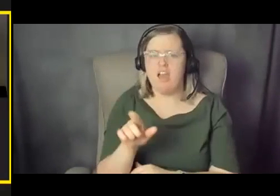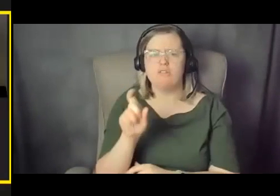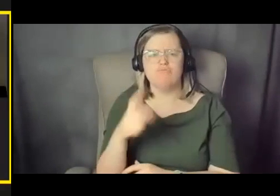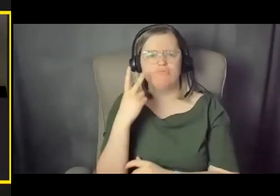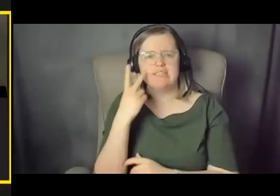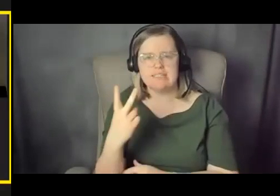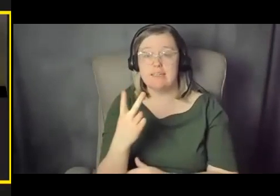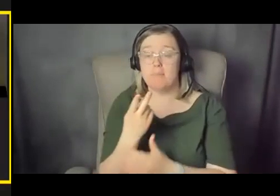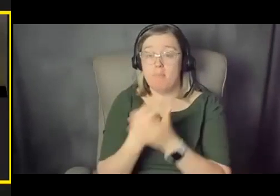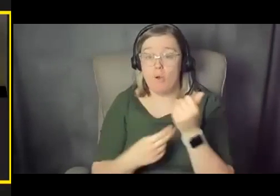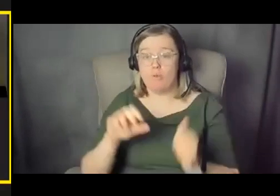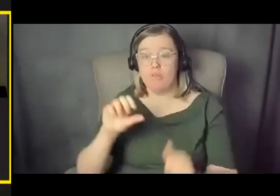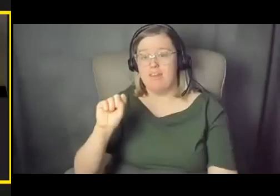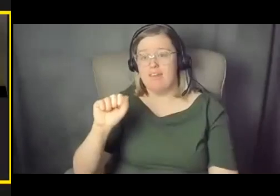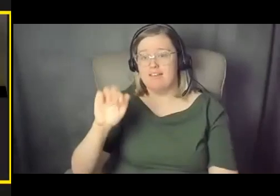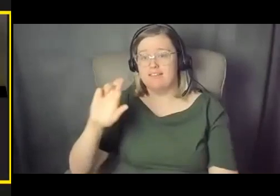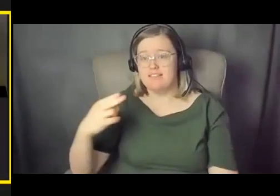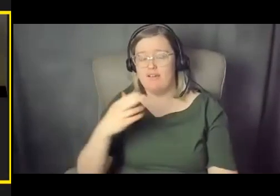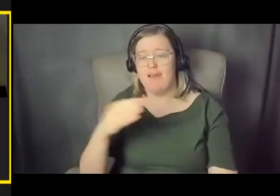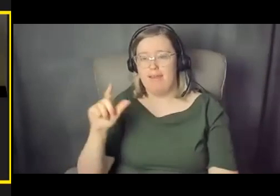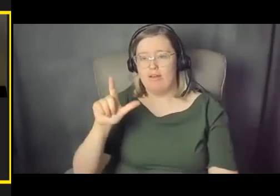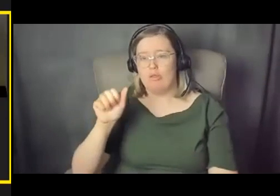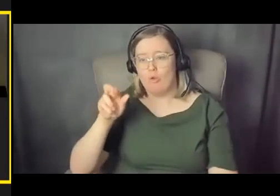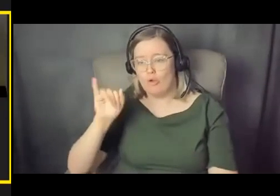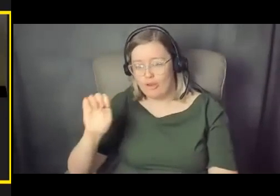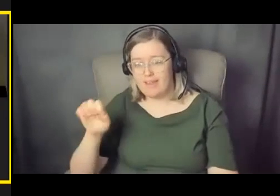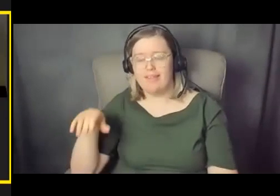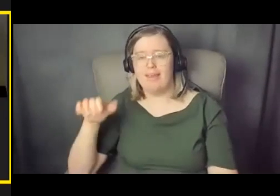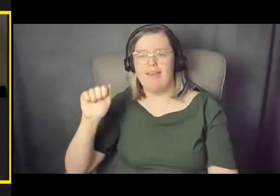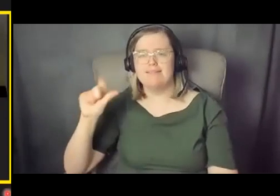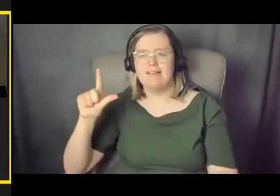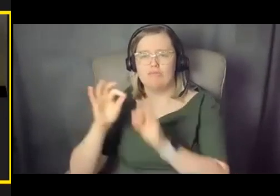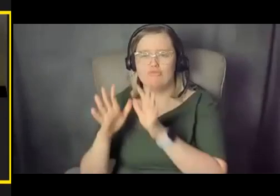both Sarah and Laurie, our ASL interpreters on the right hand